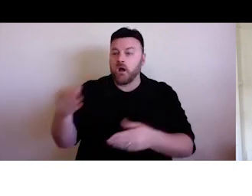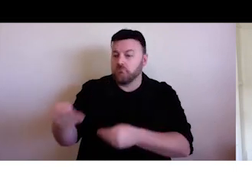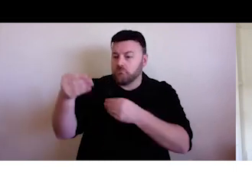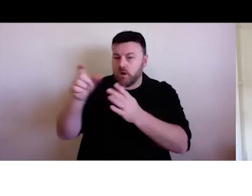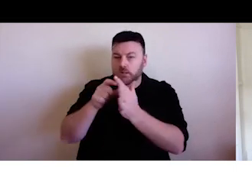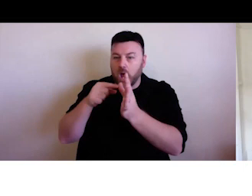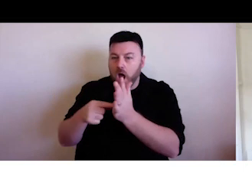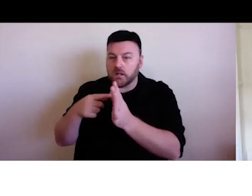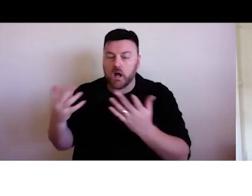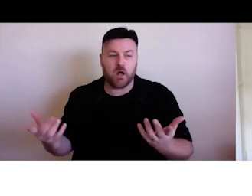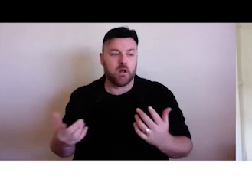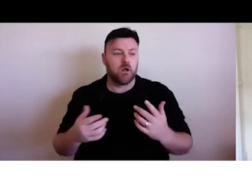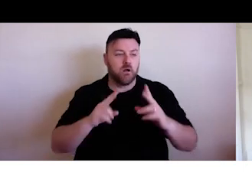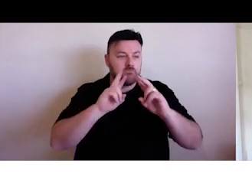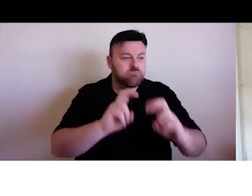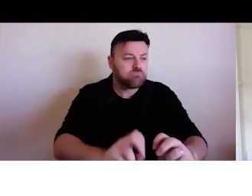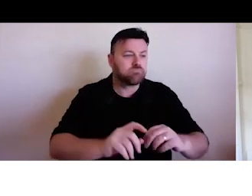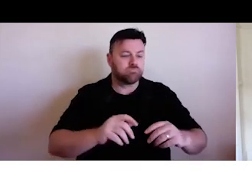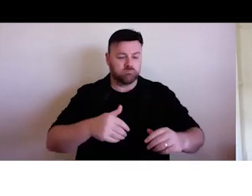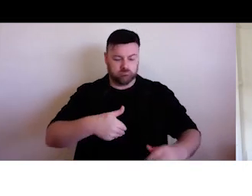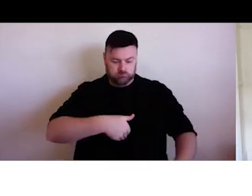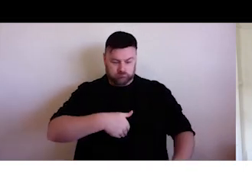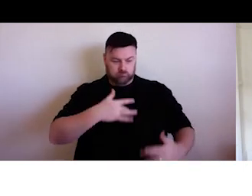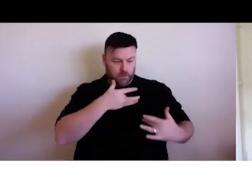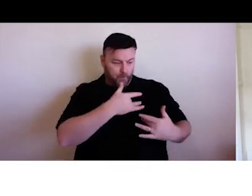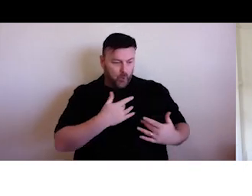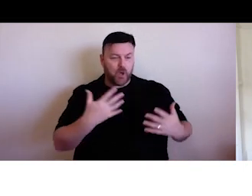instruments, be it through your own body and emotions - to sense, to